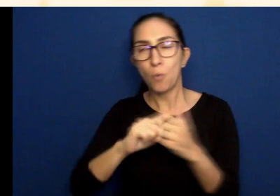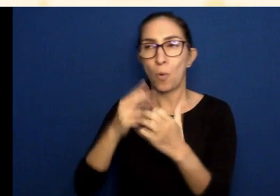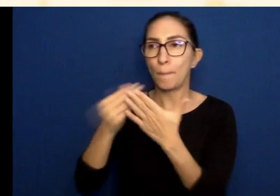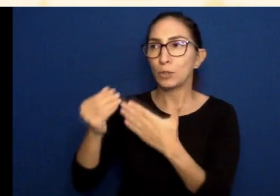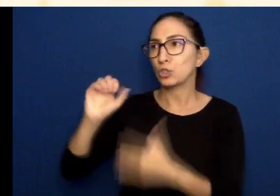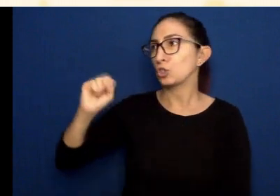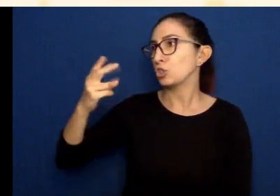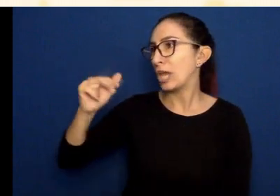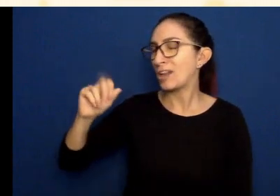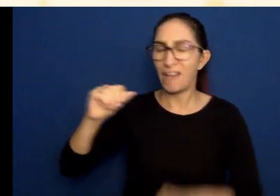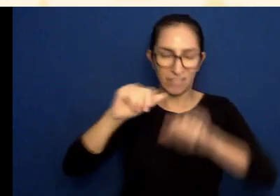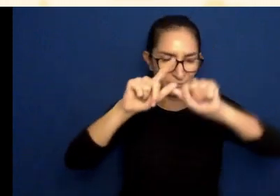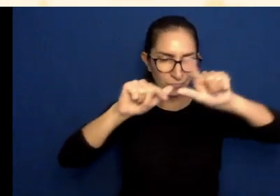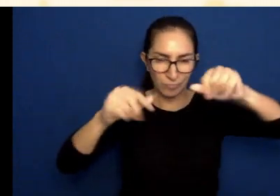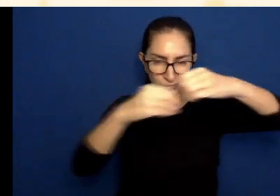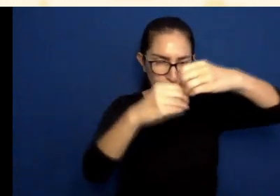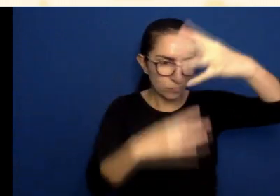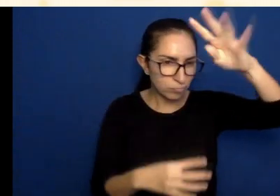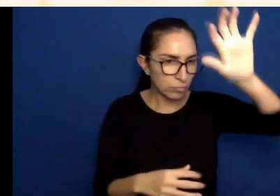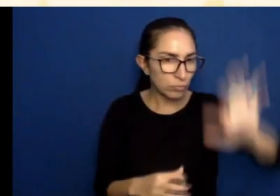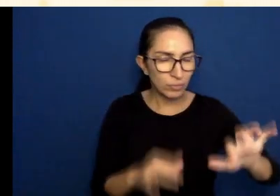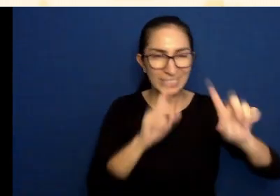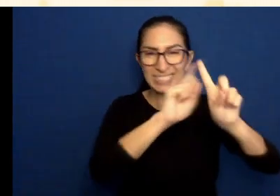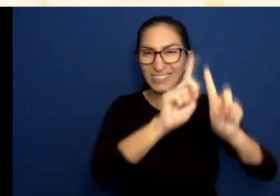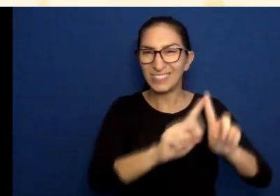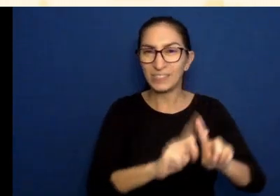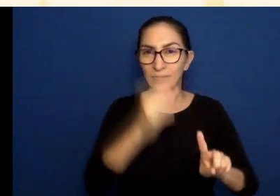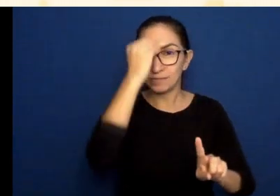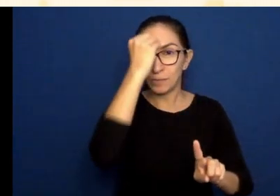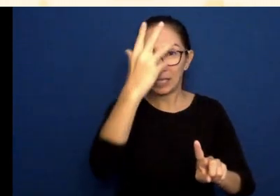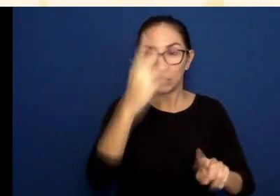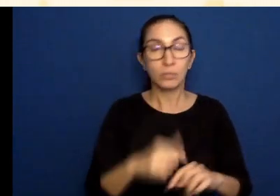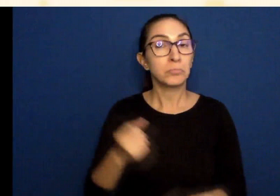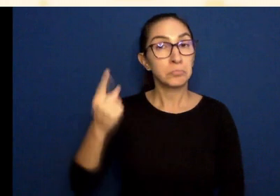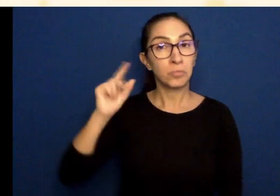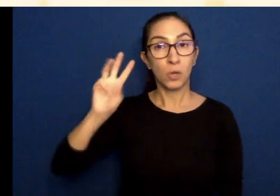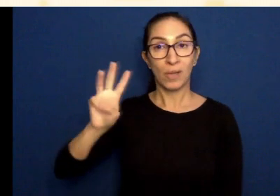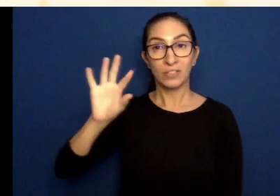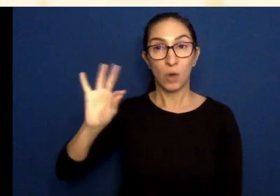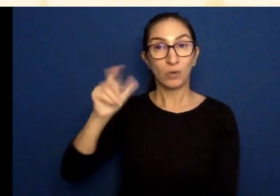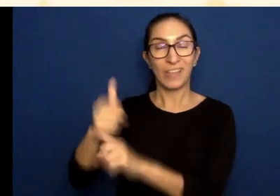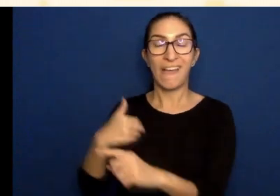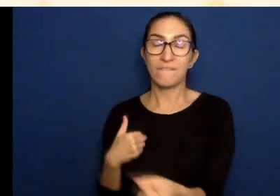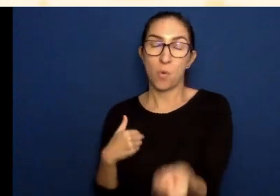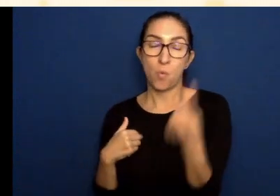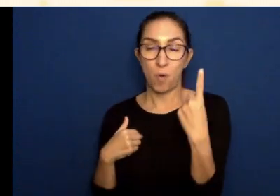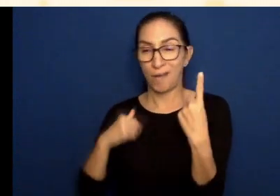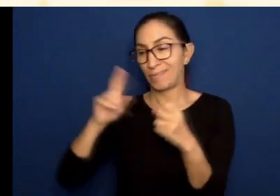for jobs, how to make a complaint, how to get a home loan, how to purchase shares, maybe.